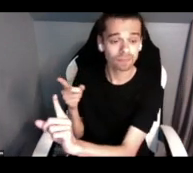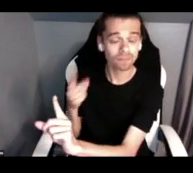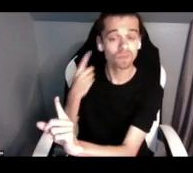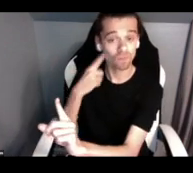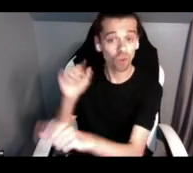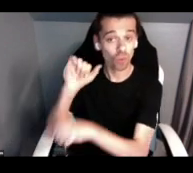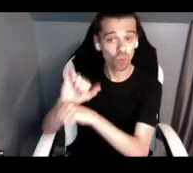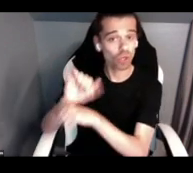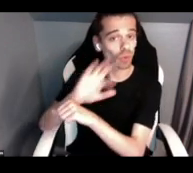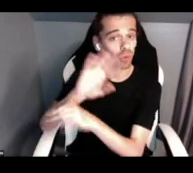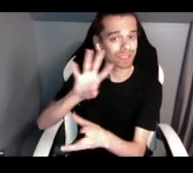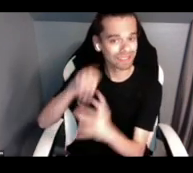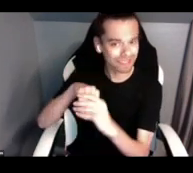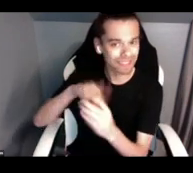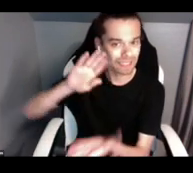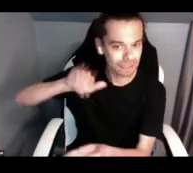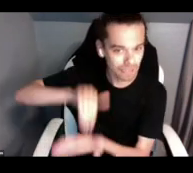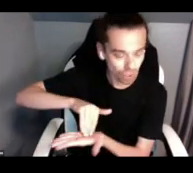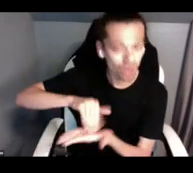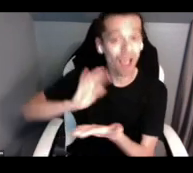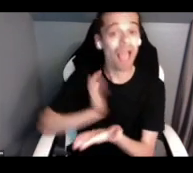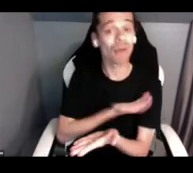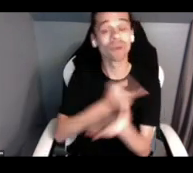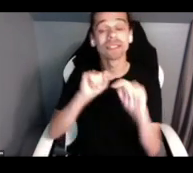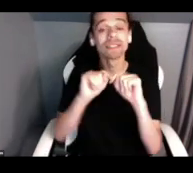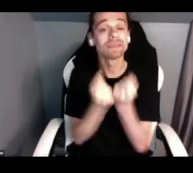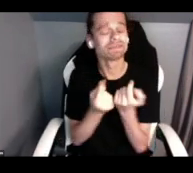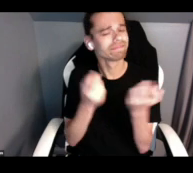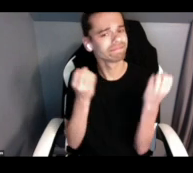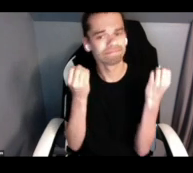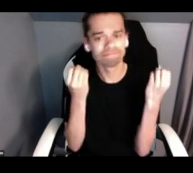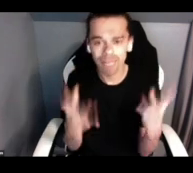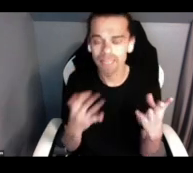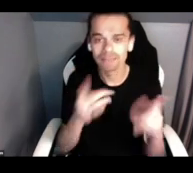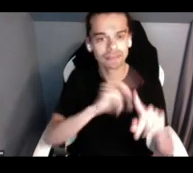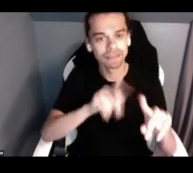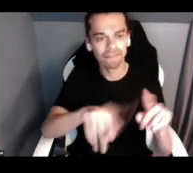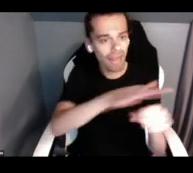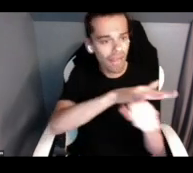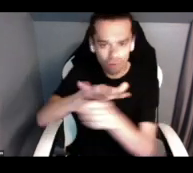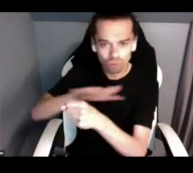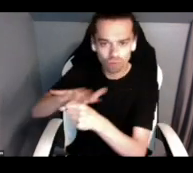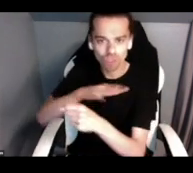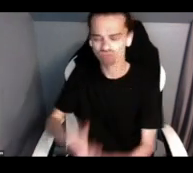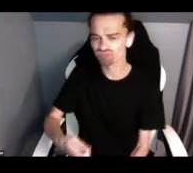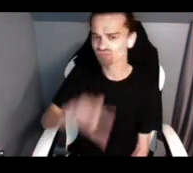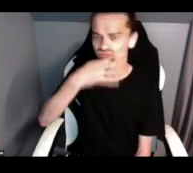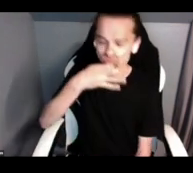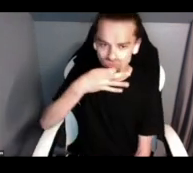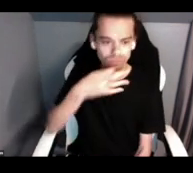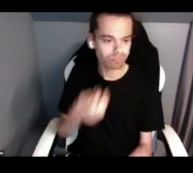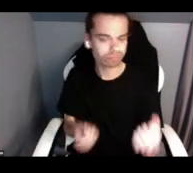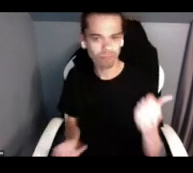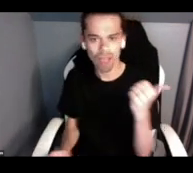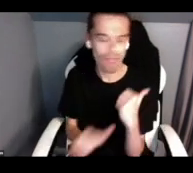Our team has many areas of expertise that aid us in support of these principles.